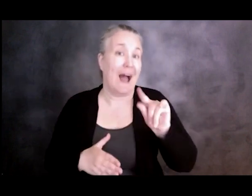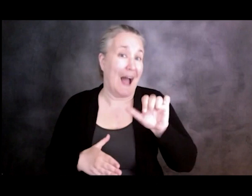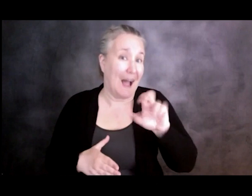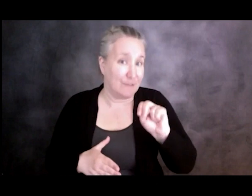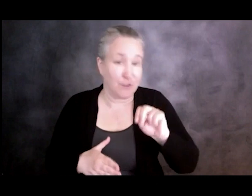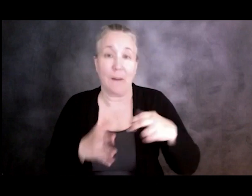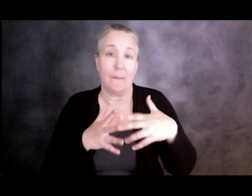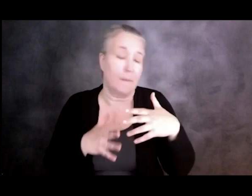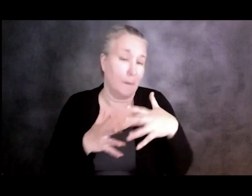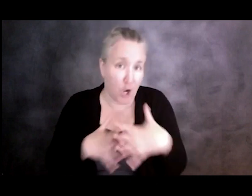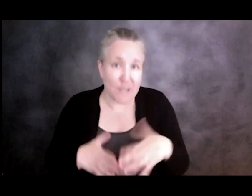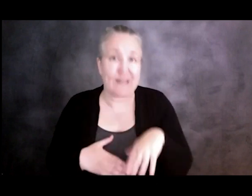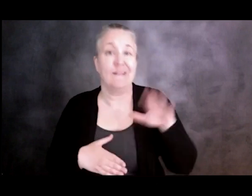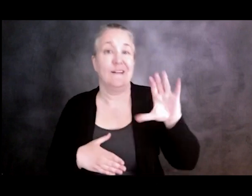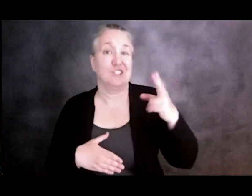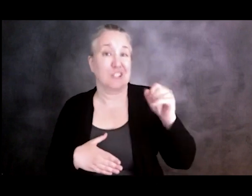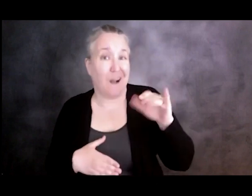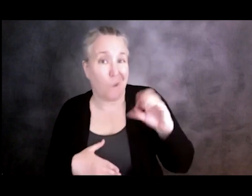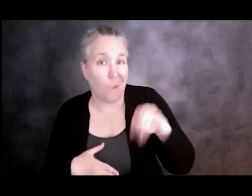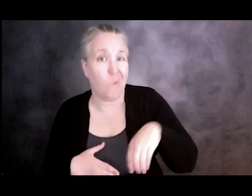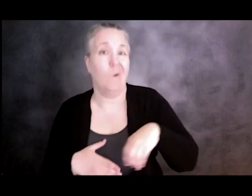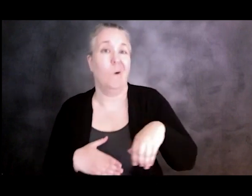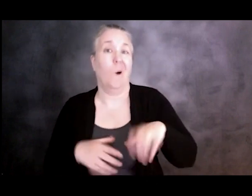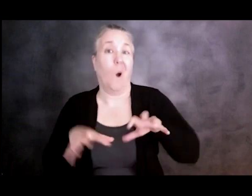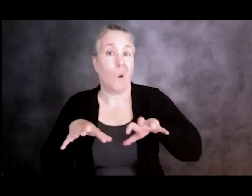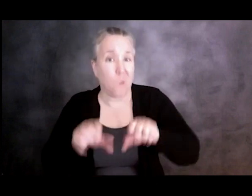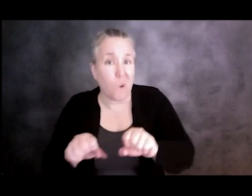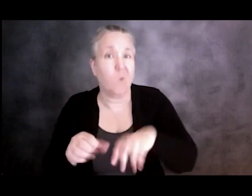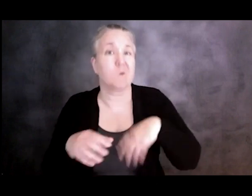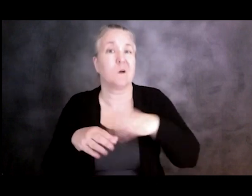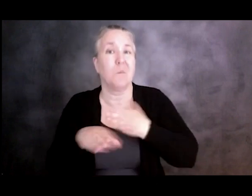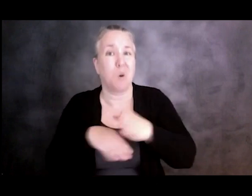Native American literature, anti-colonial and post-colonial literature, and encountered people like Ngugi wa